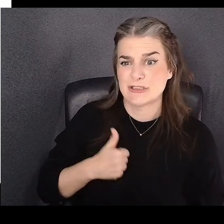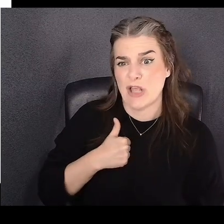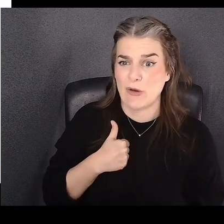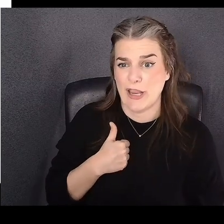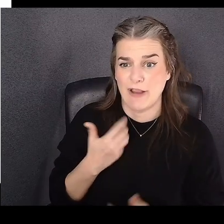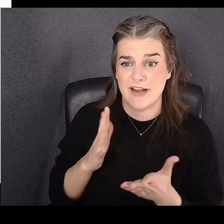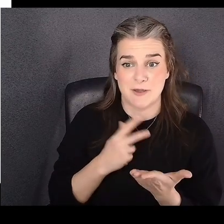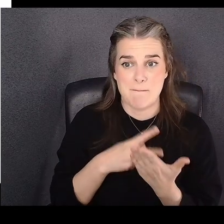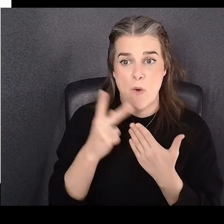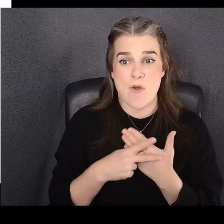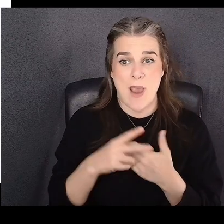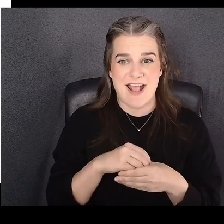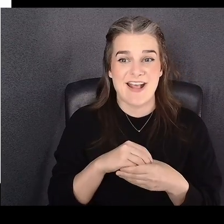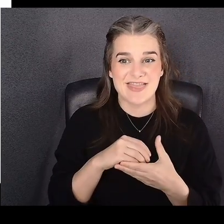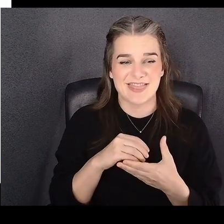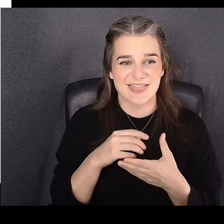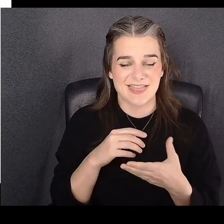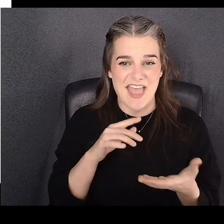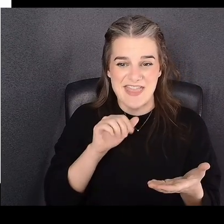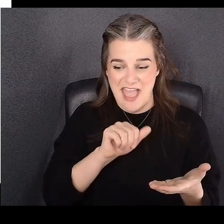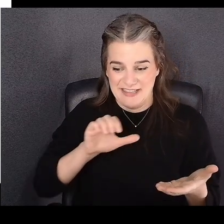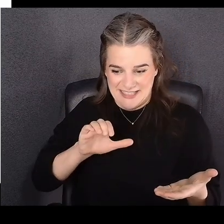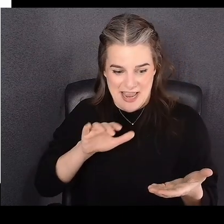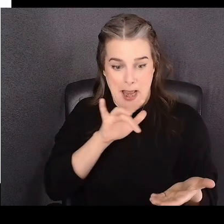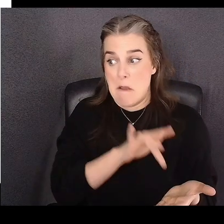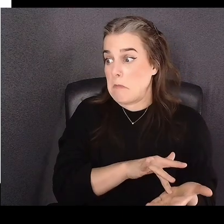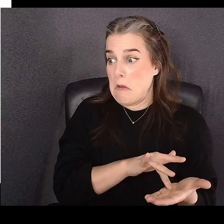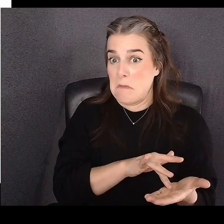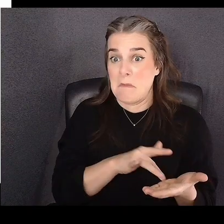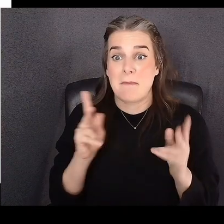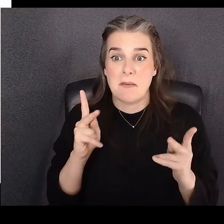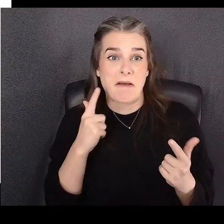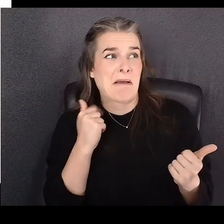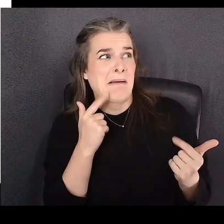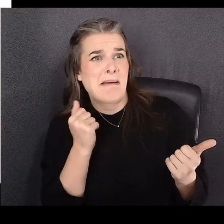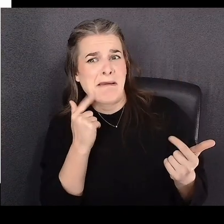So that's one of my-- we really integrated everything. So it's not just--